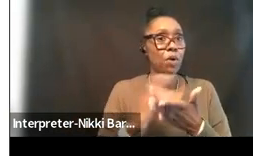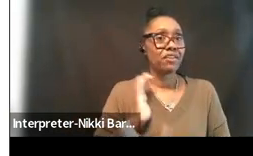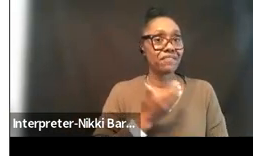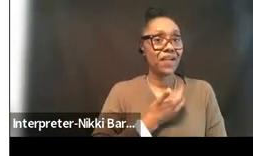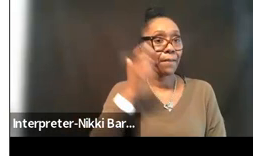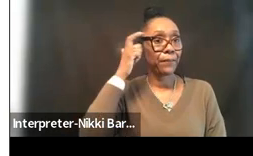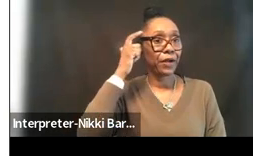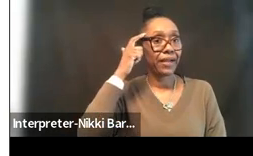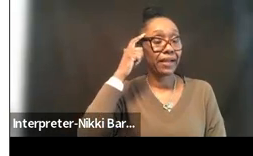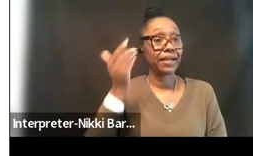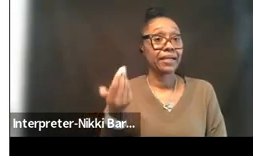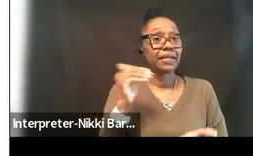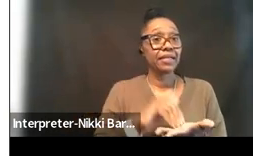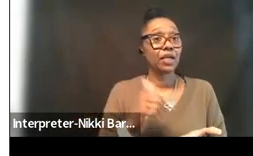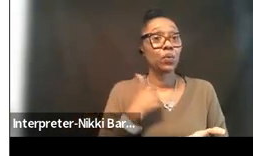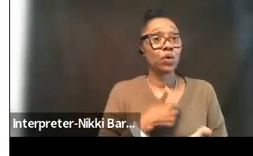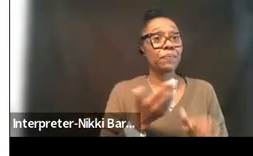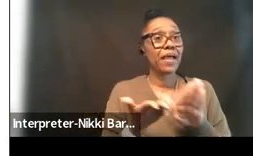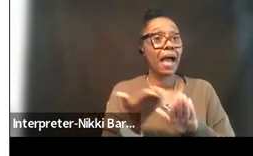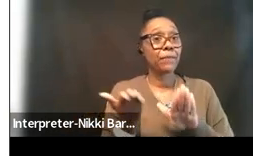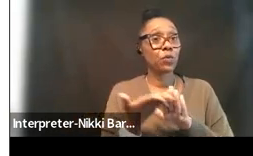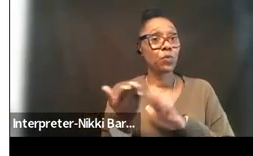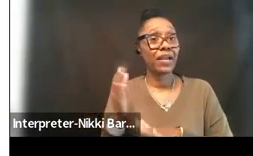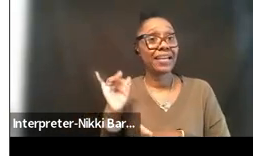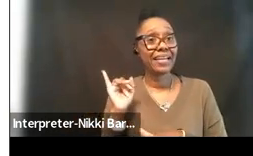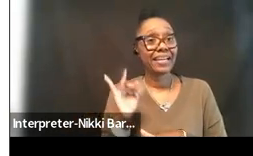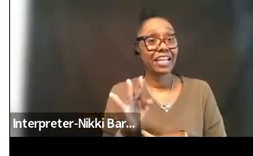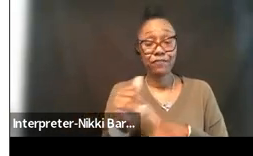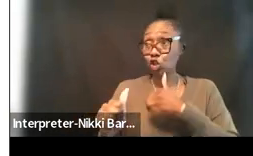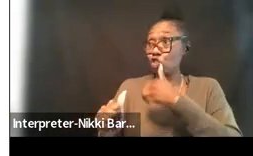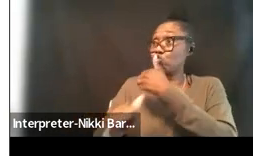This will again, we will be operating as if there is a threat even though there isn't one.